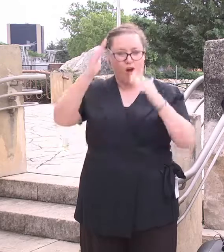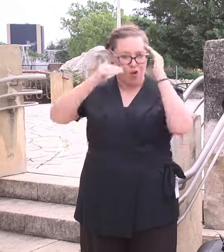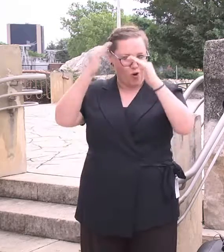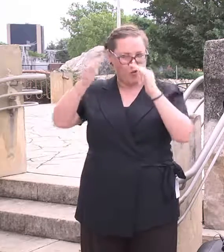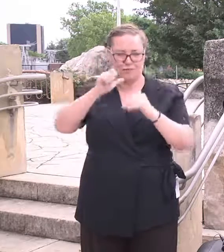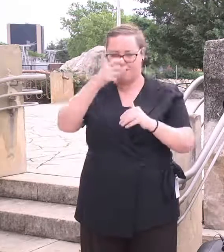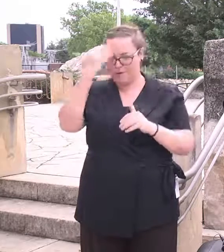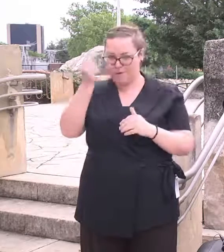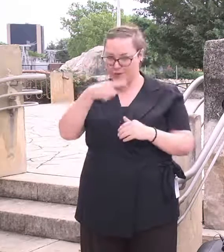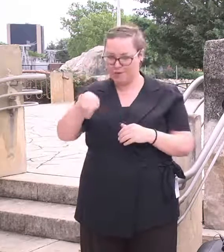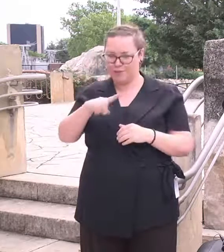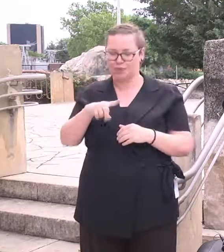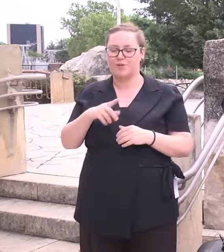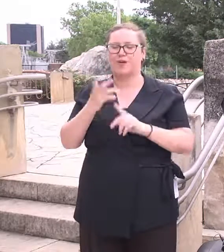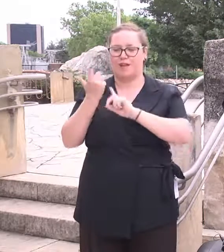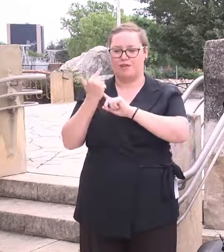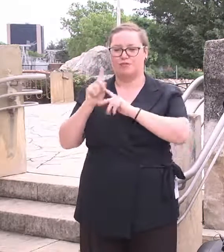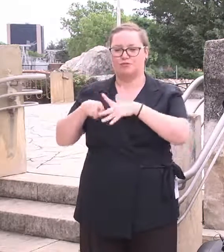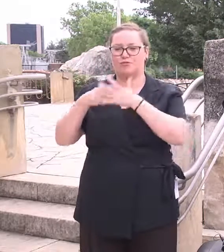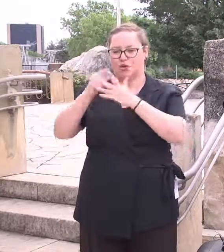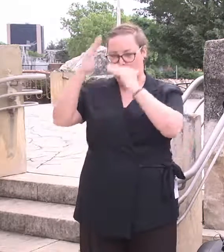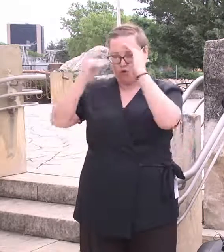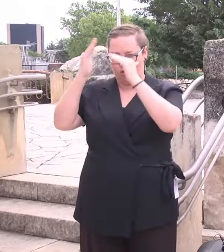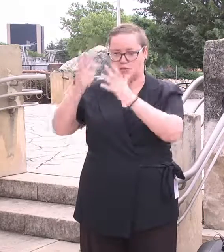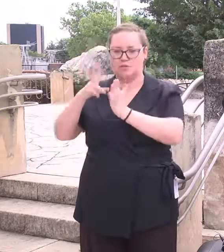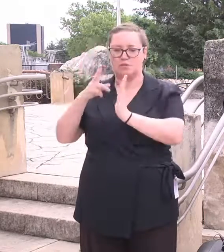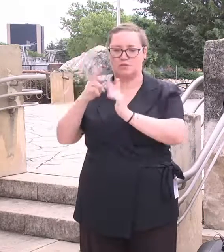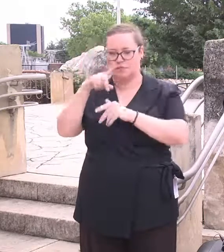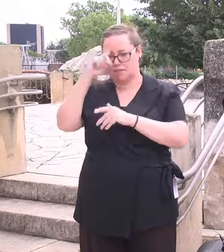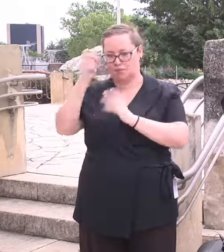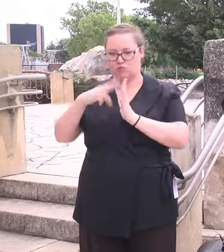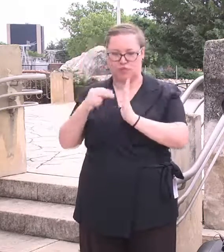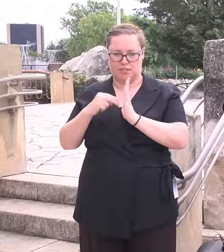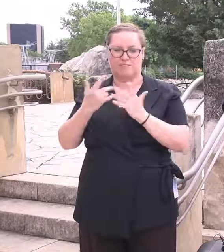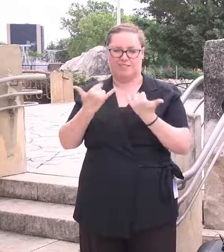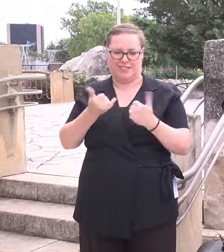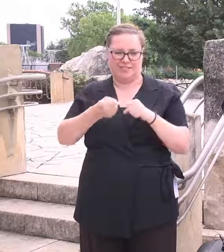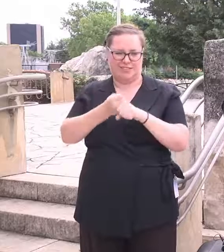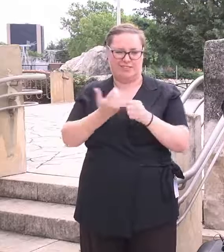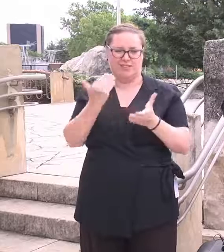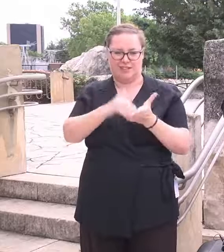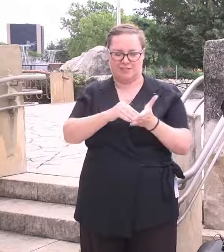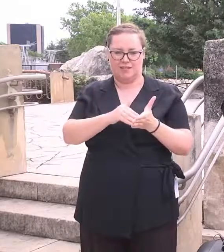year we're continuing that fun uh We've created a downloadable coloring sheet and adventure Guide